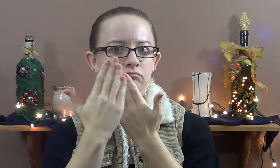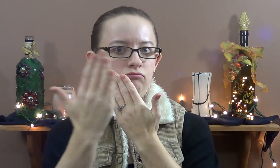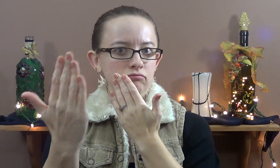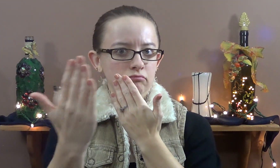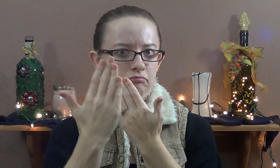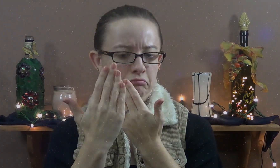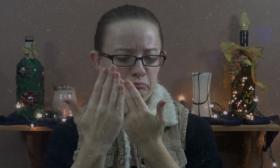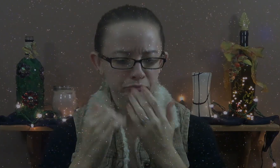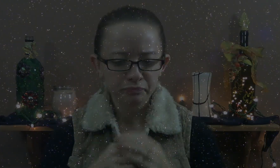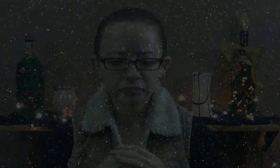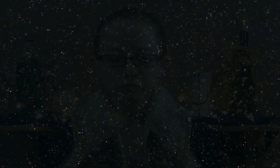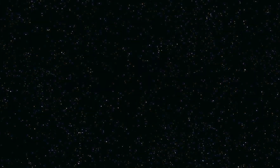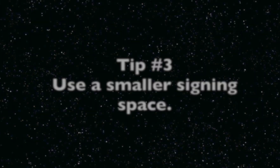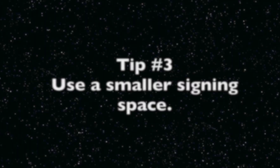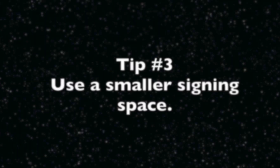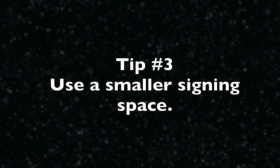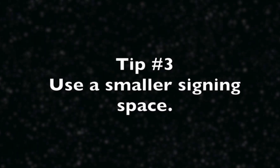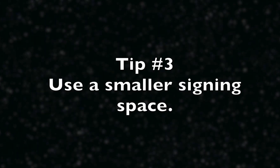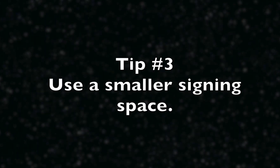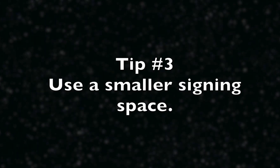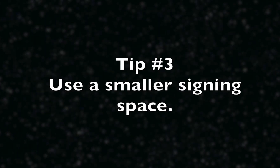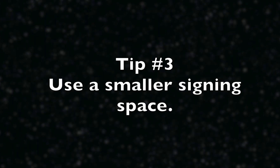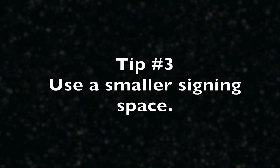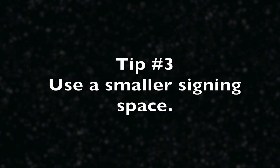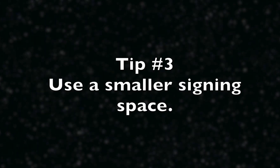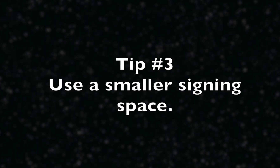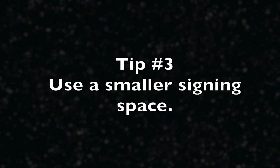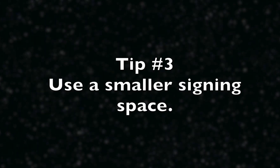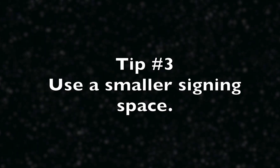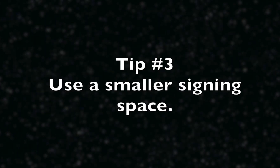preference is.